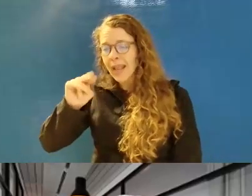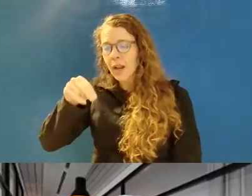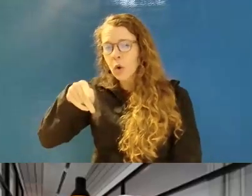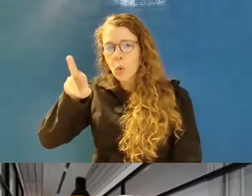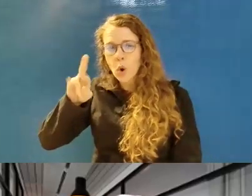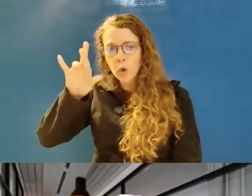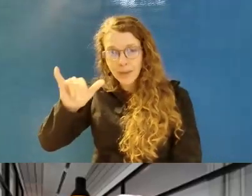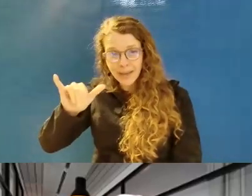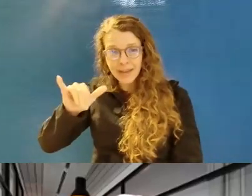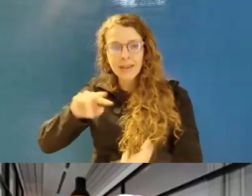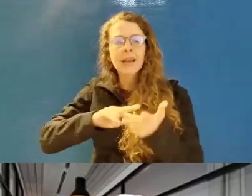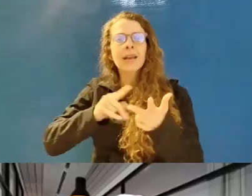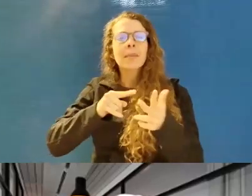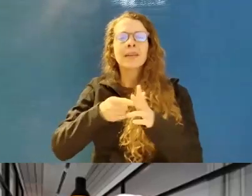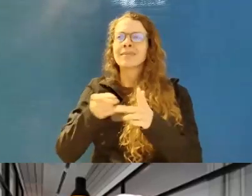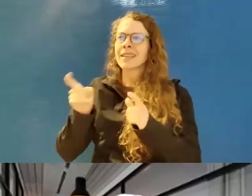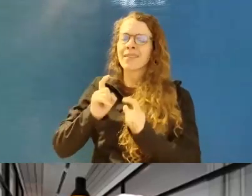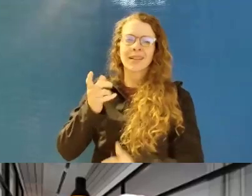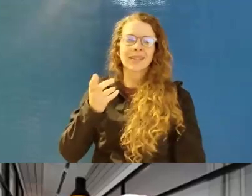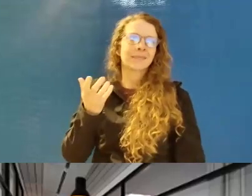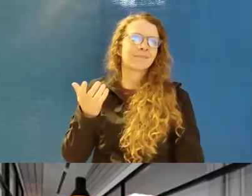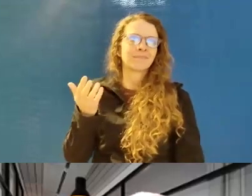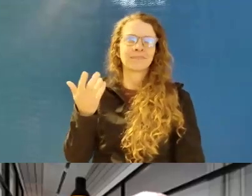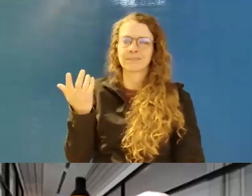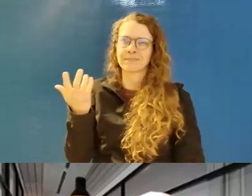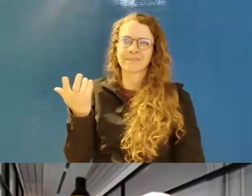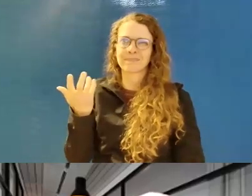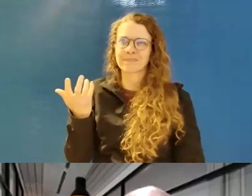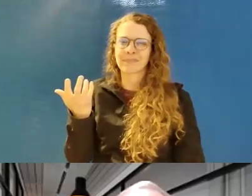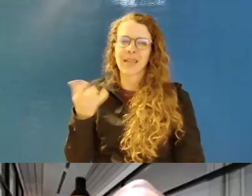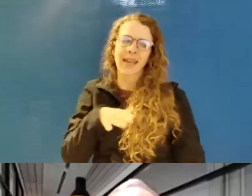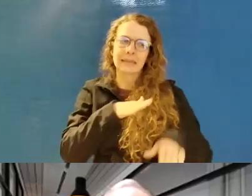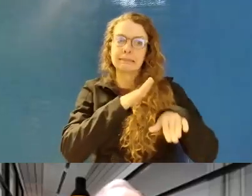give us a ding or give us, you know, kind of a, like a warning about it.